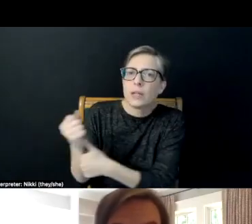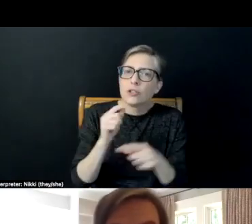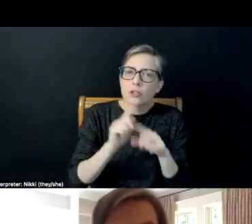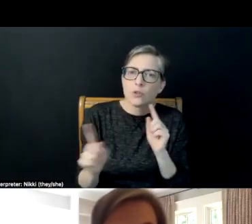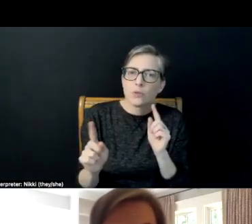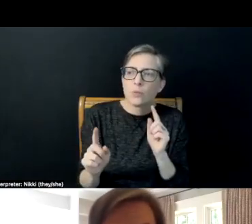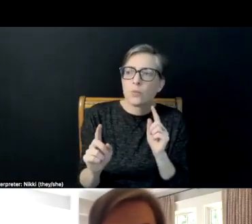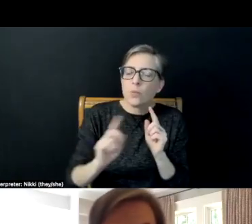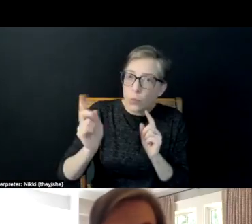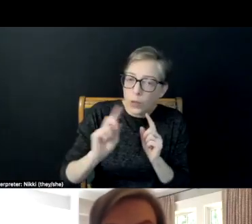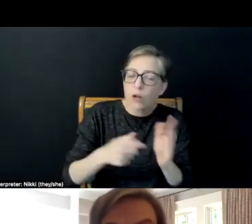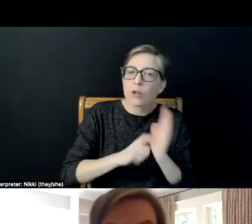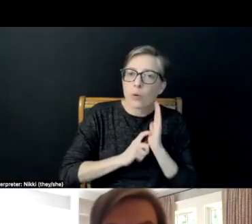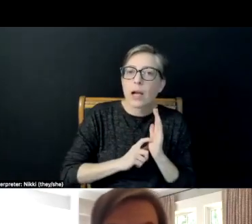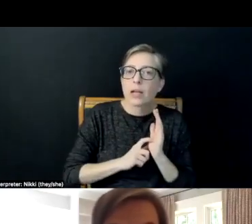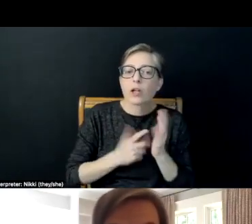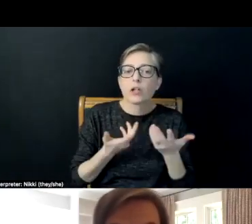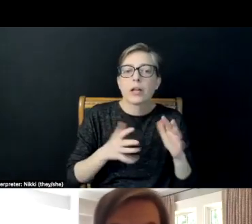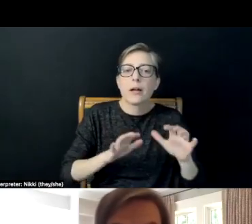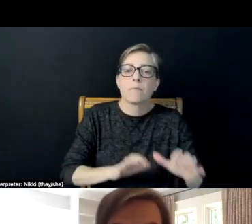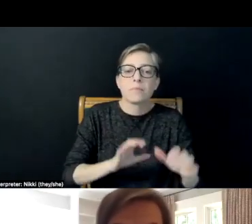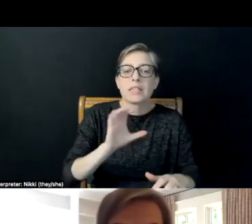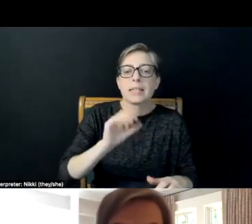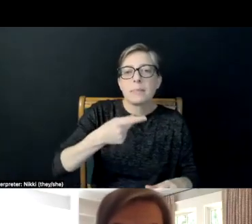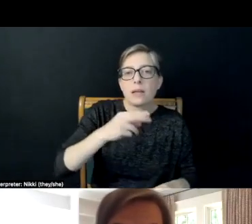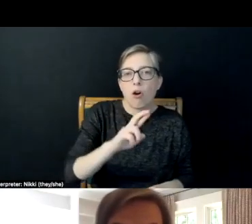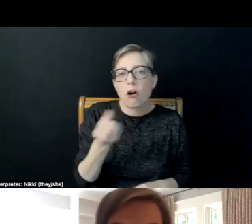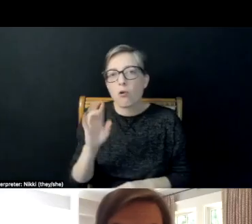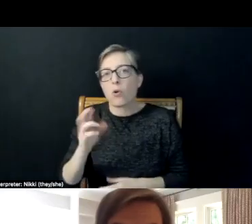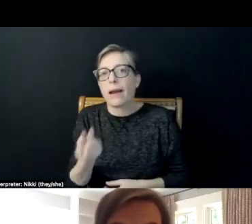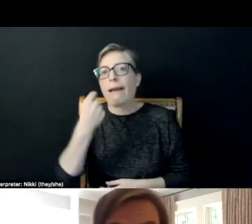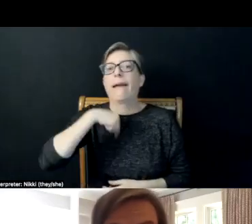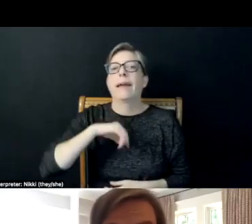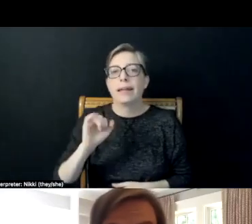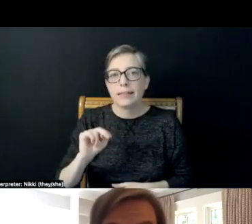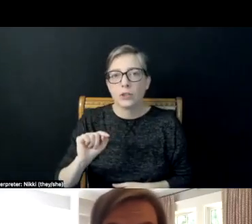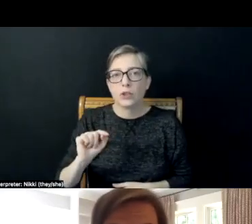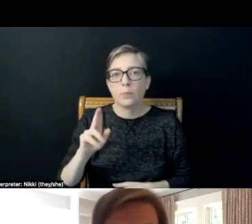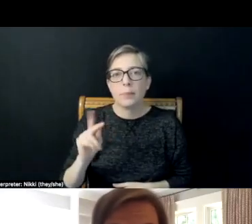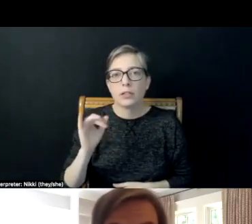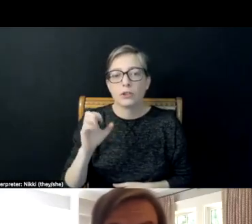You can see that the least likely person to be resuscitated was an 80 year-old man with